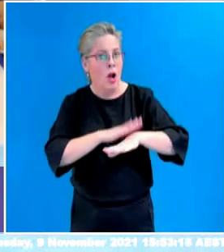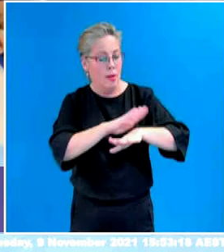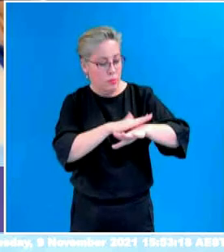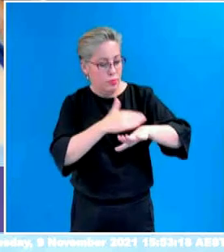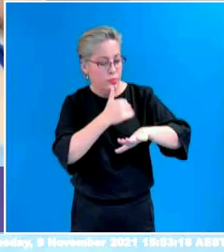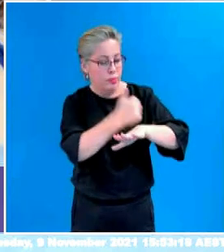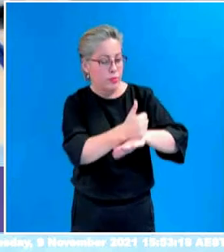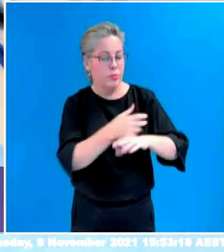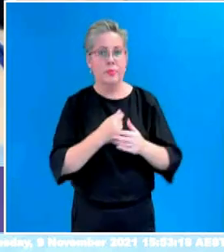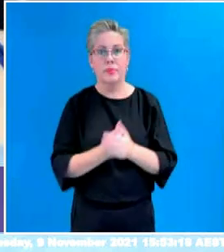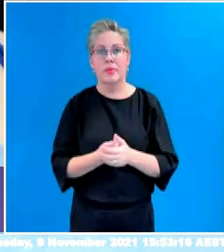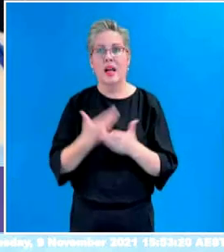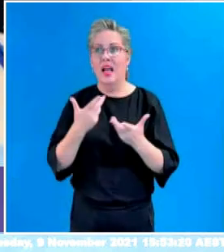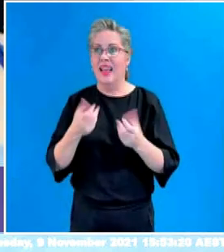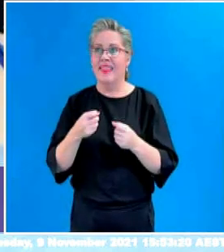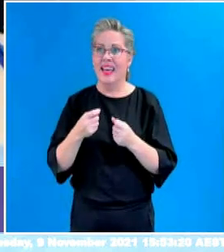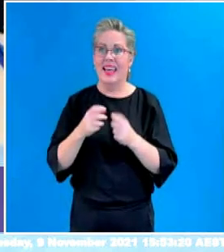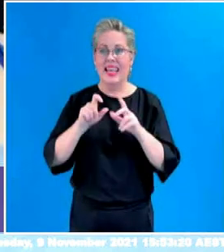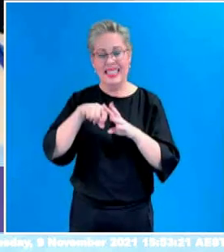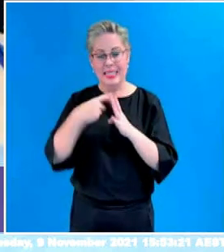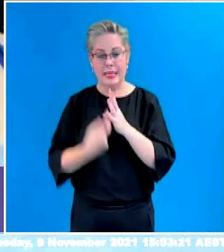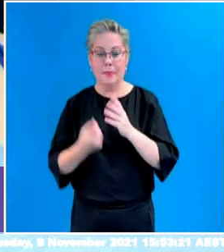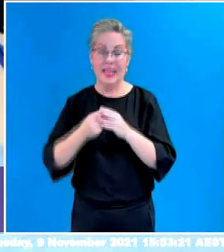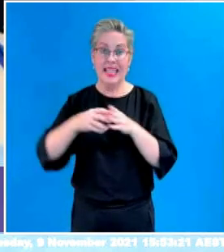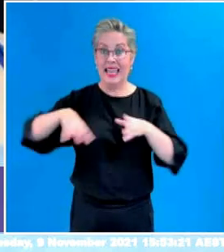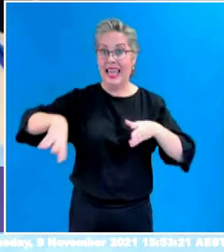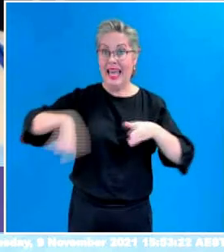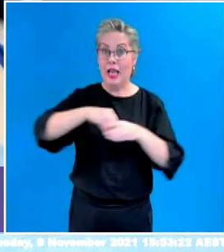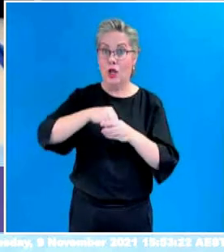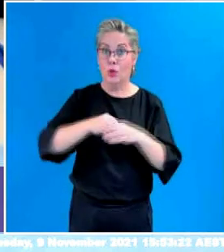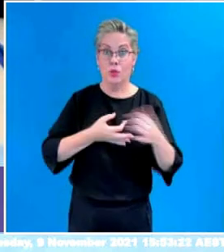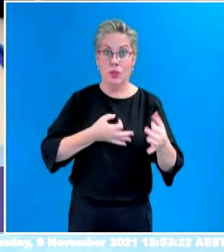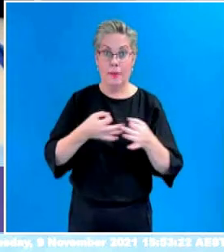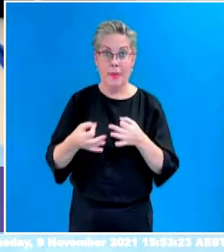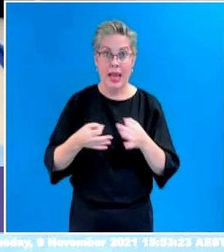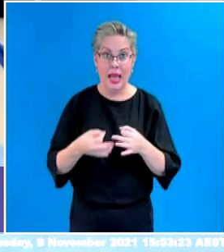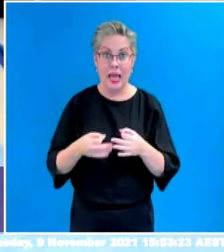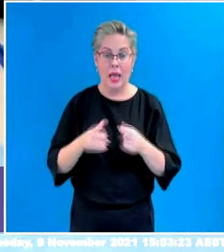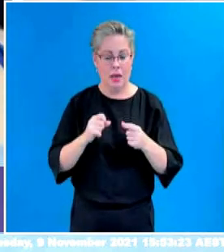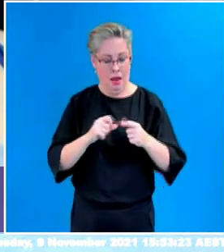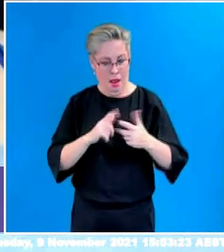There's a whole range of action and activities that have occurred throughout